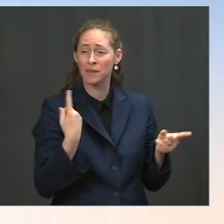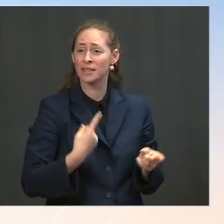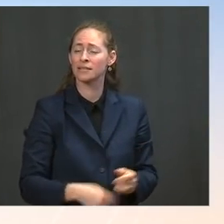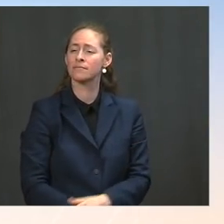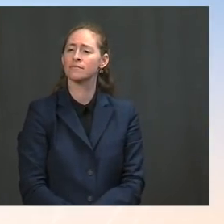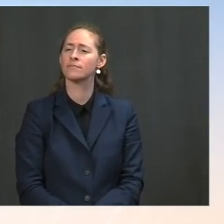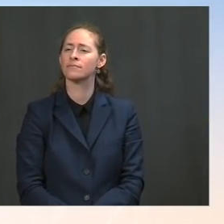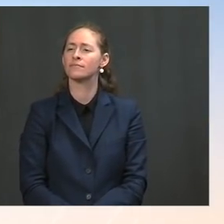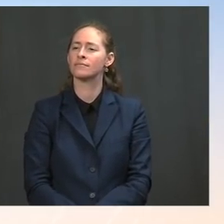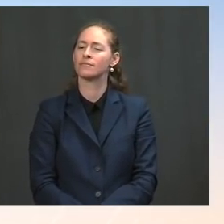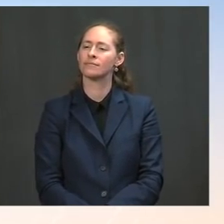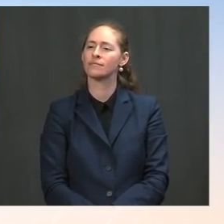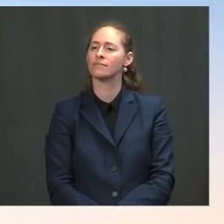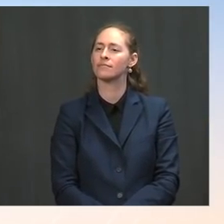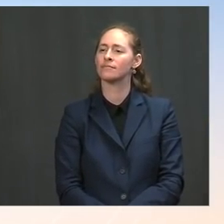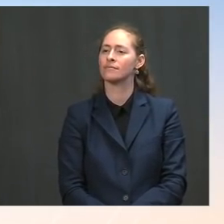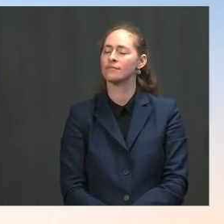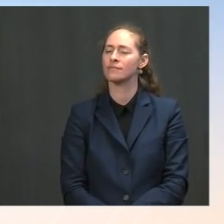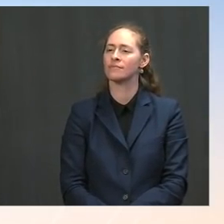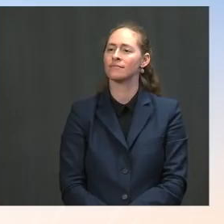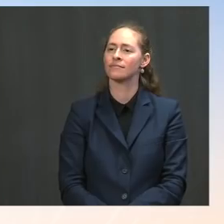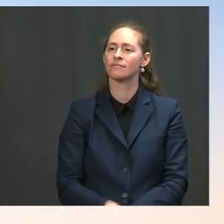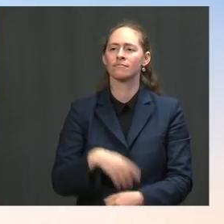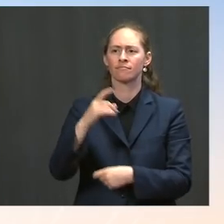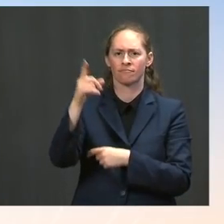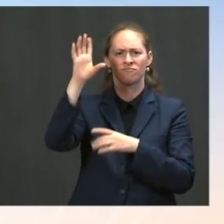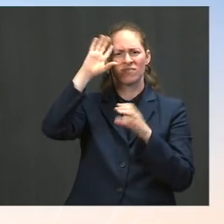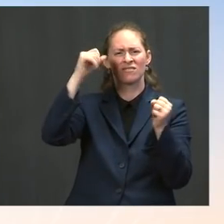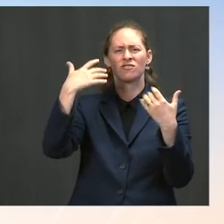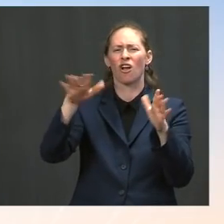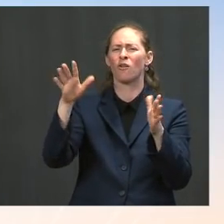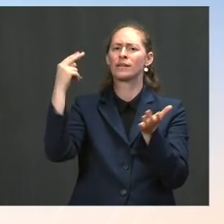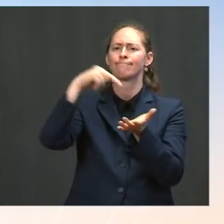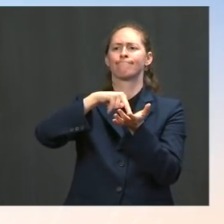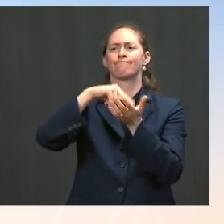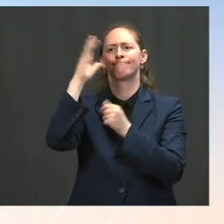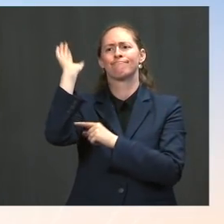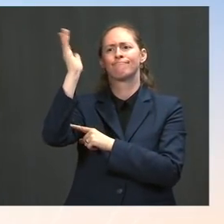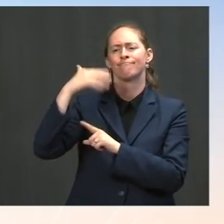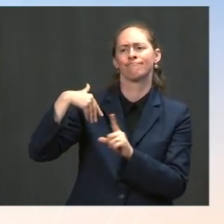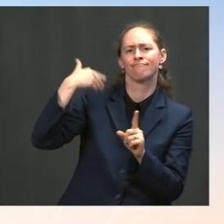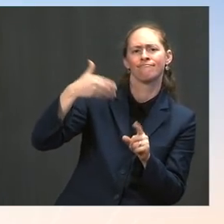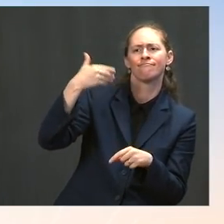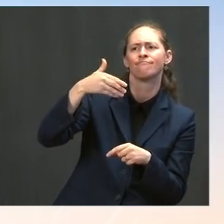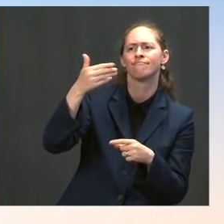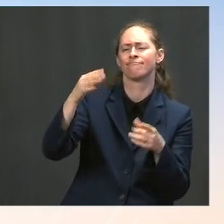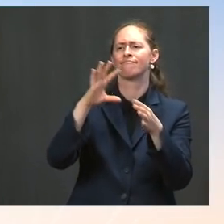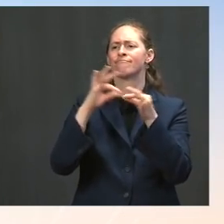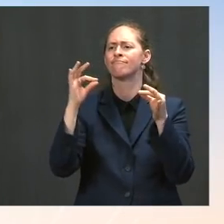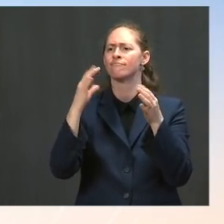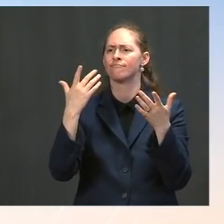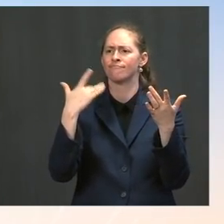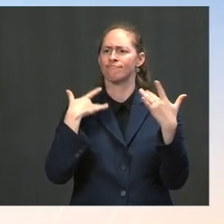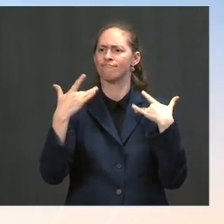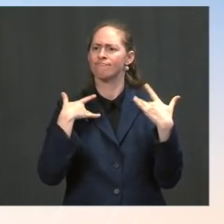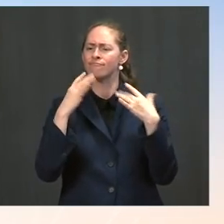that a lack of legislation on voting rights and a lack of action on voting rights has to our democracy. So -- The Press: In addition to that -- Ms. Psaki: All right. We got to move on, Brian -- The Press: In addition to that --